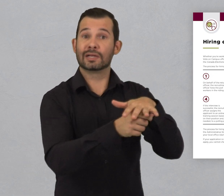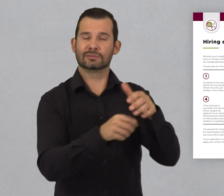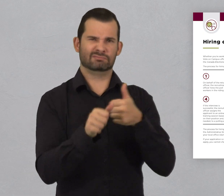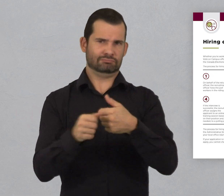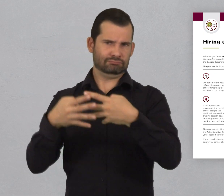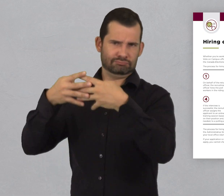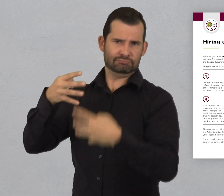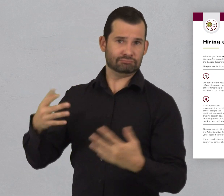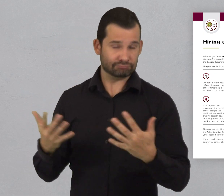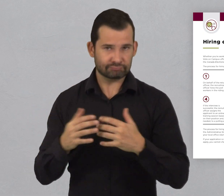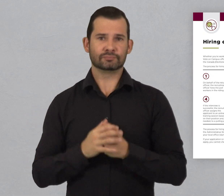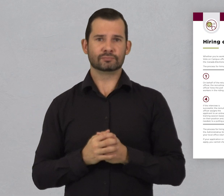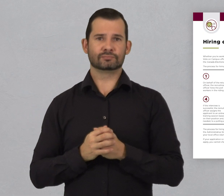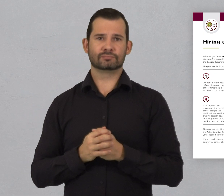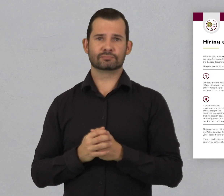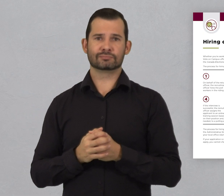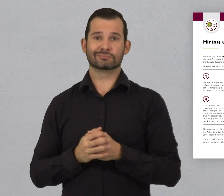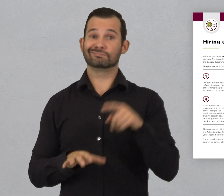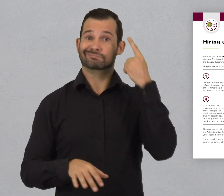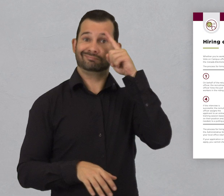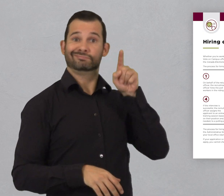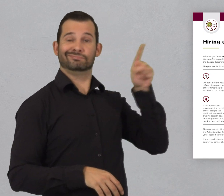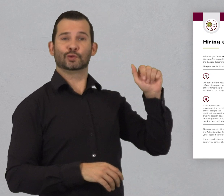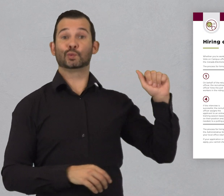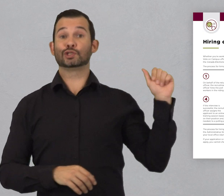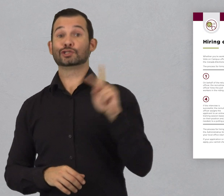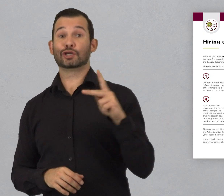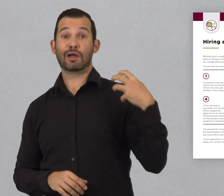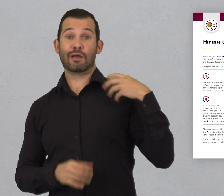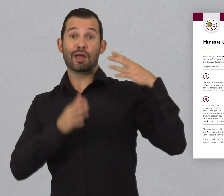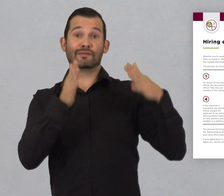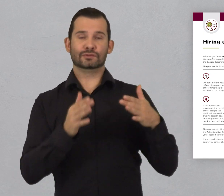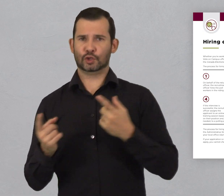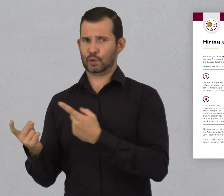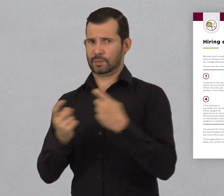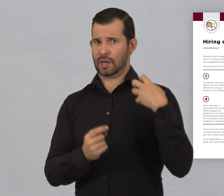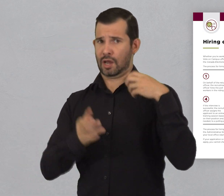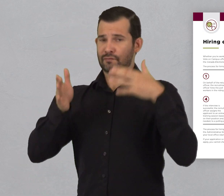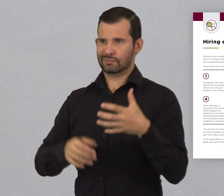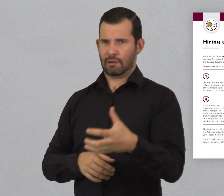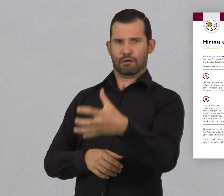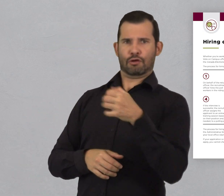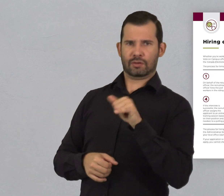at polling places is as follows: 1. On behalf of the returning officer,